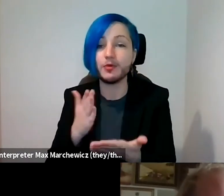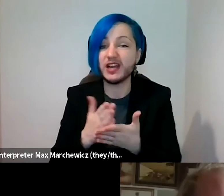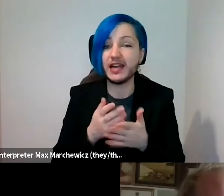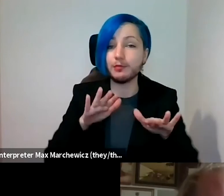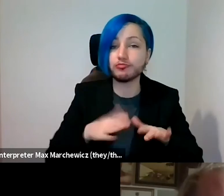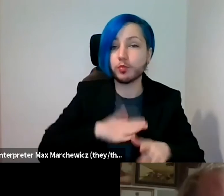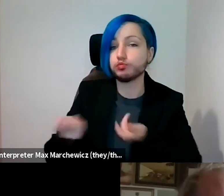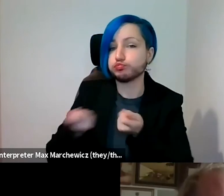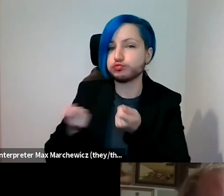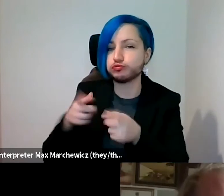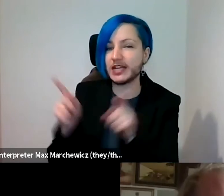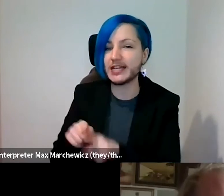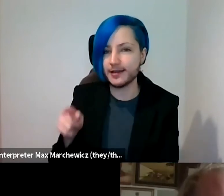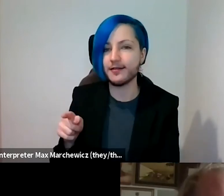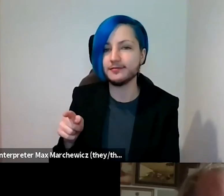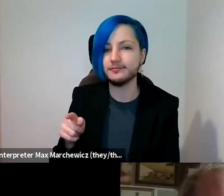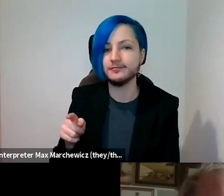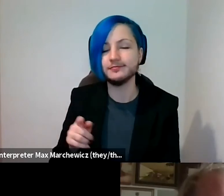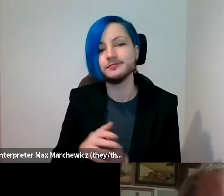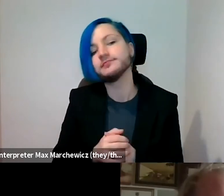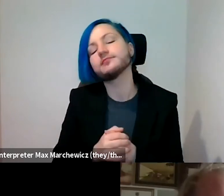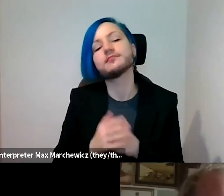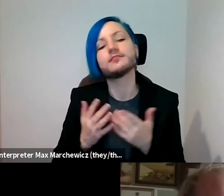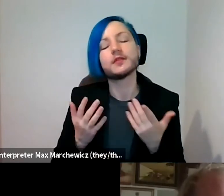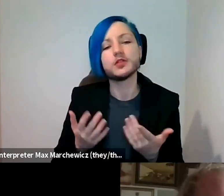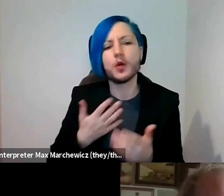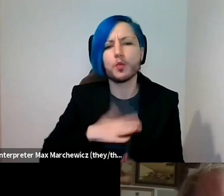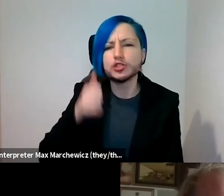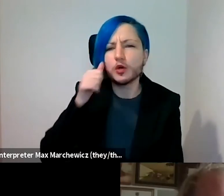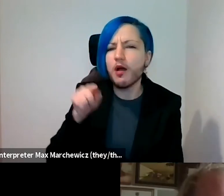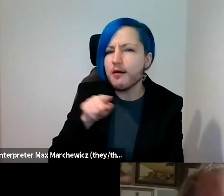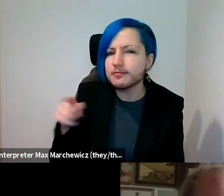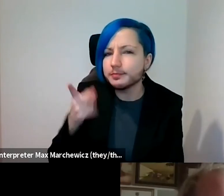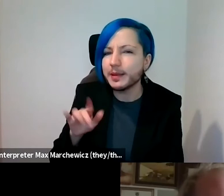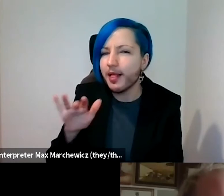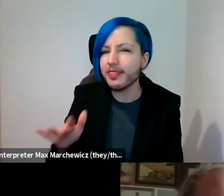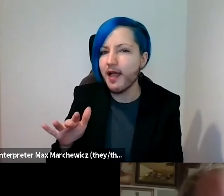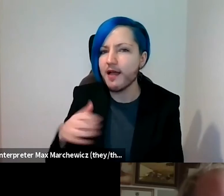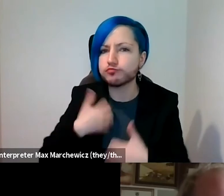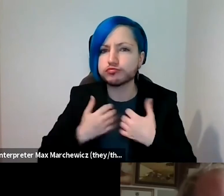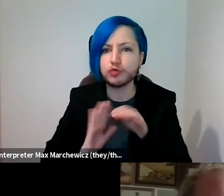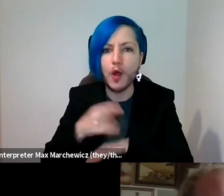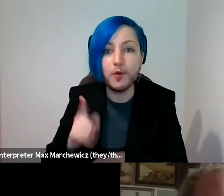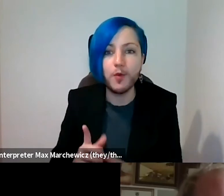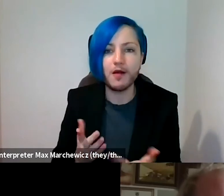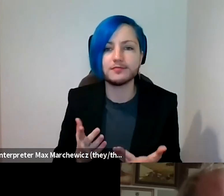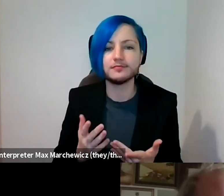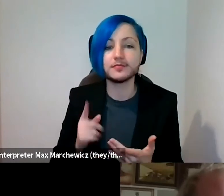and they wanted to know, let's put it this way, what makes these people tick? And for that, they had to go to the ancient,